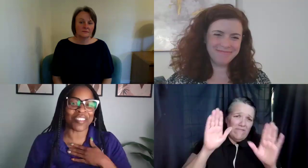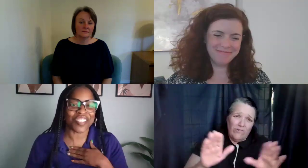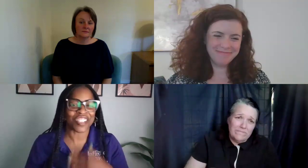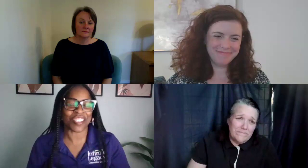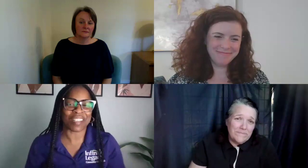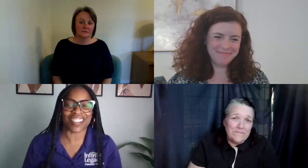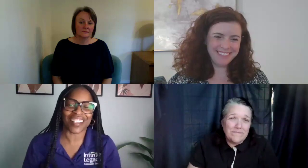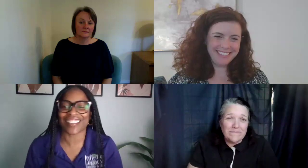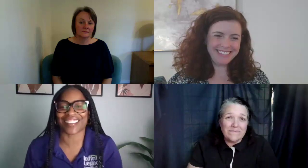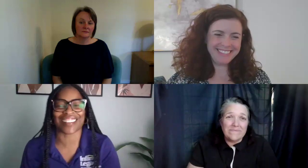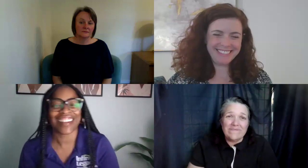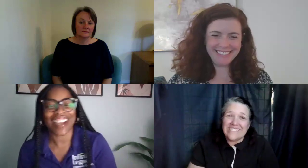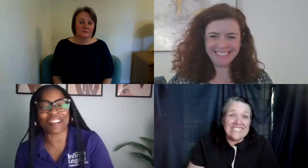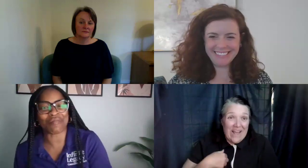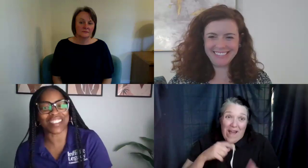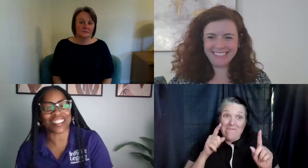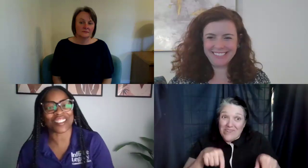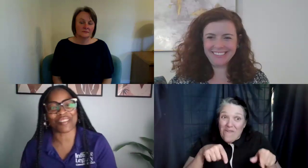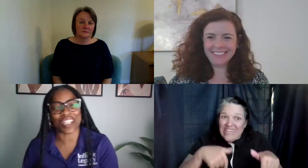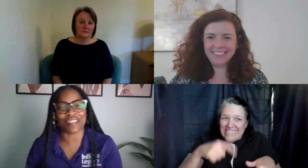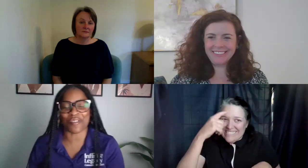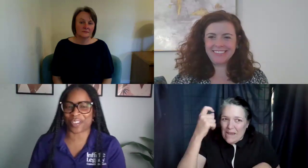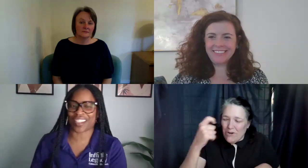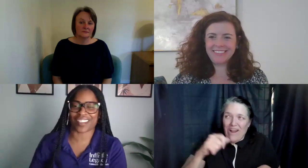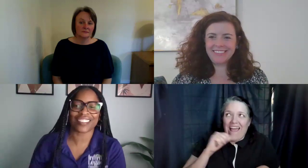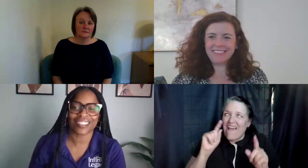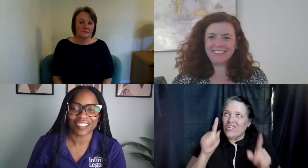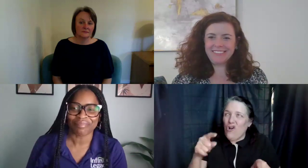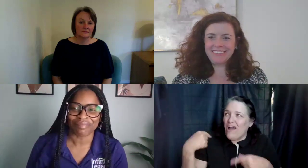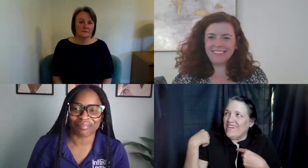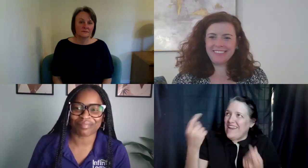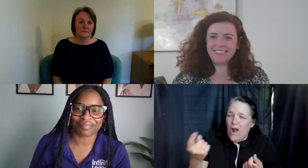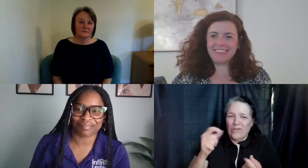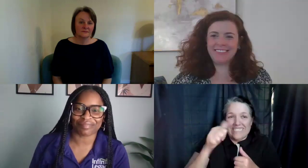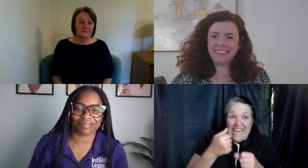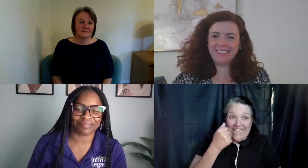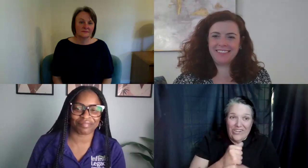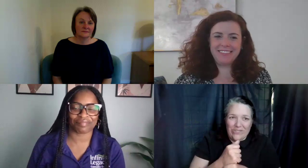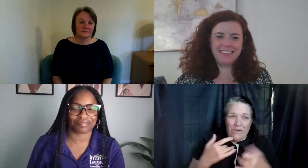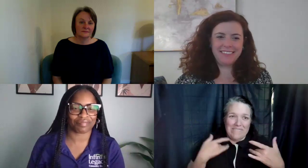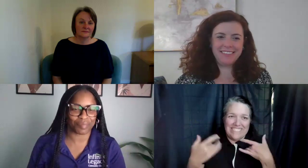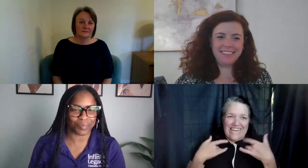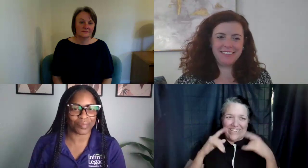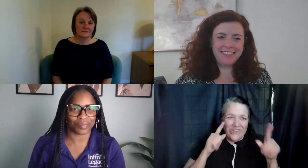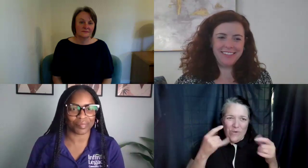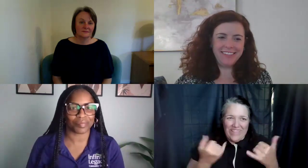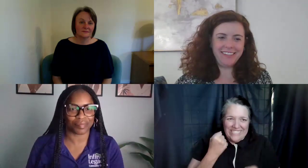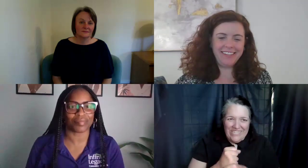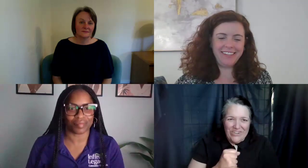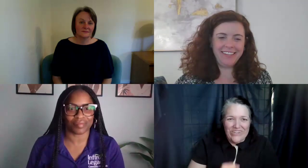so I'm excited! Haven't been since 2014.